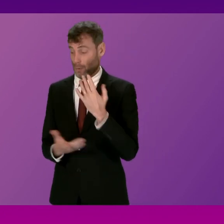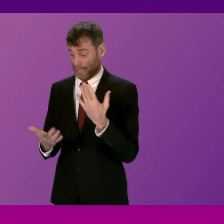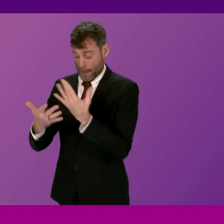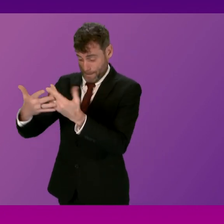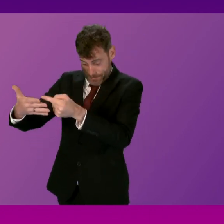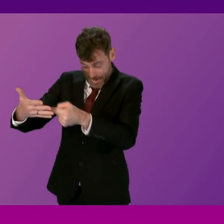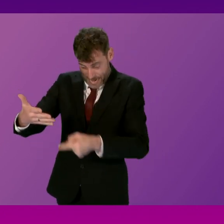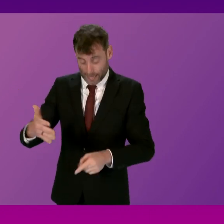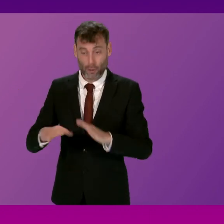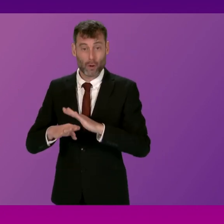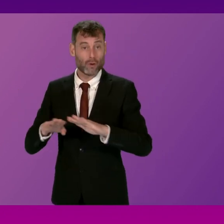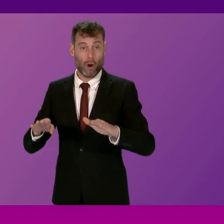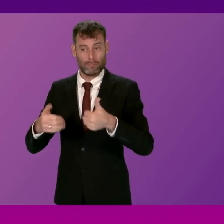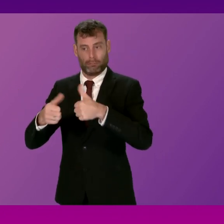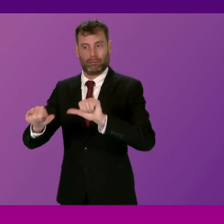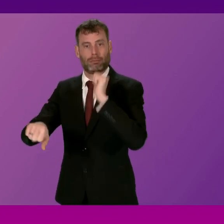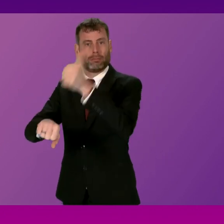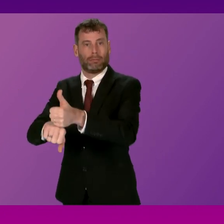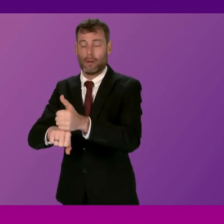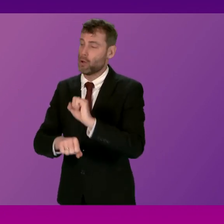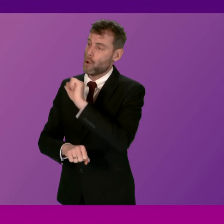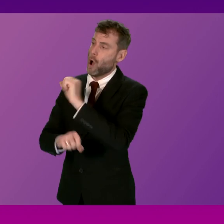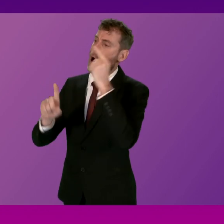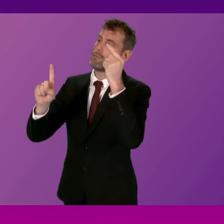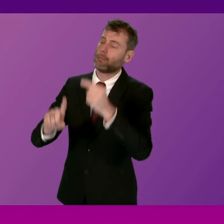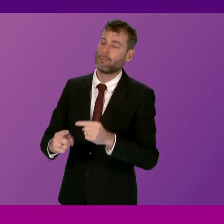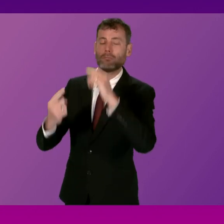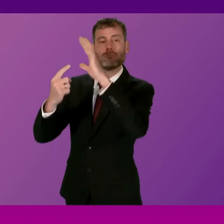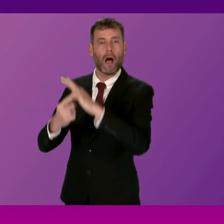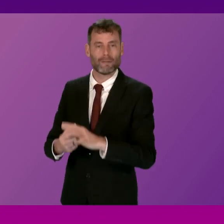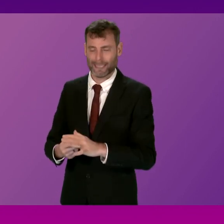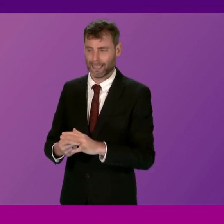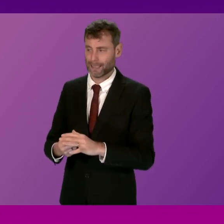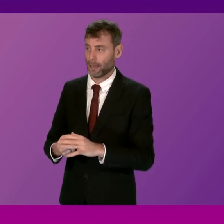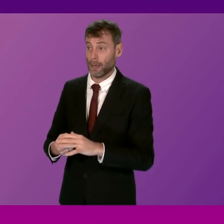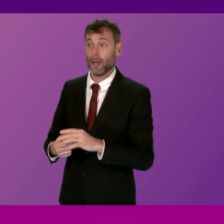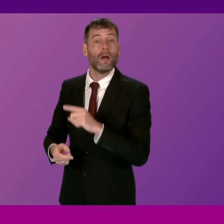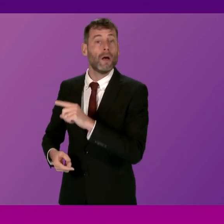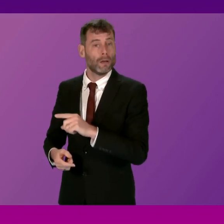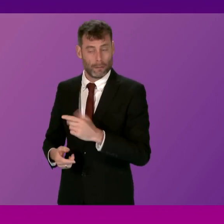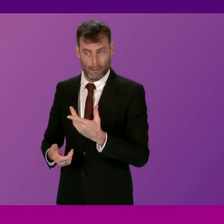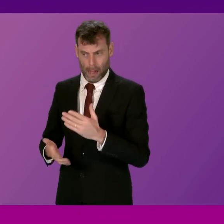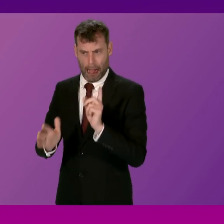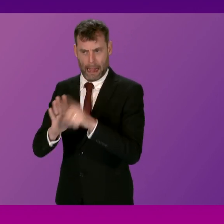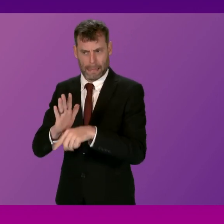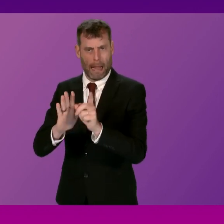has not been implemented; frustrated at delays to the immediate priorities plan—the priorities are no longer immediate but overdue; and angry that the Government has not yet ended non-residential